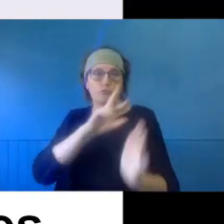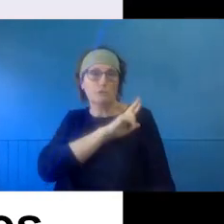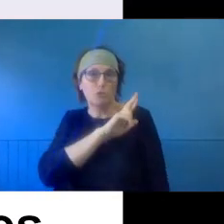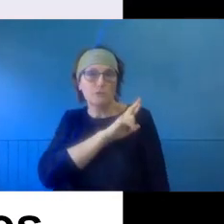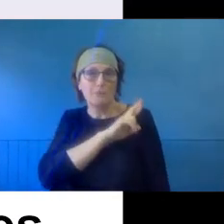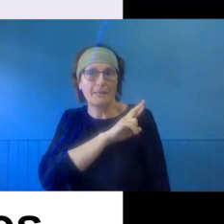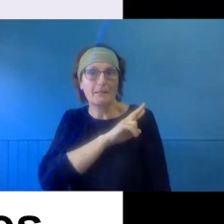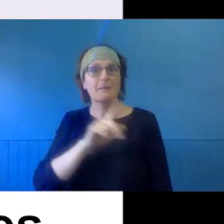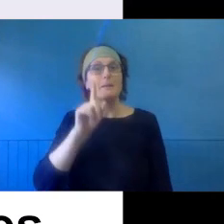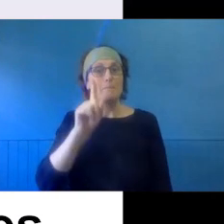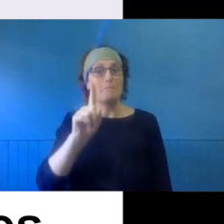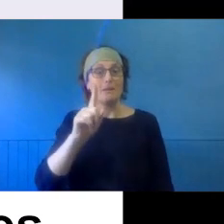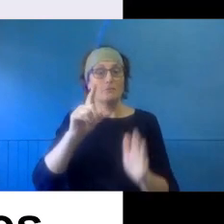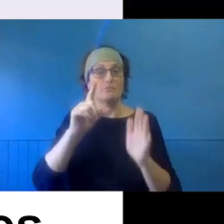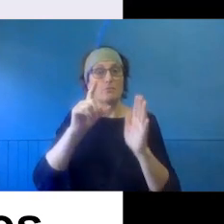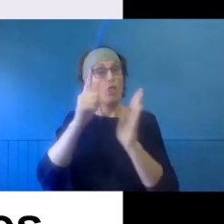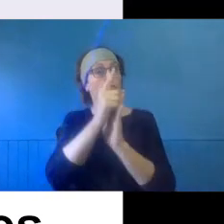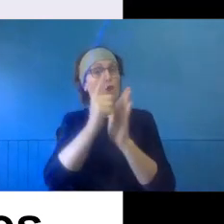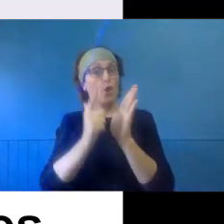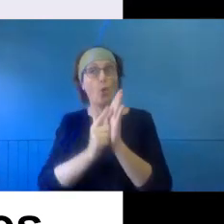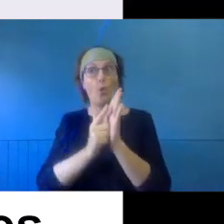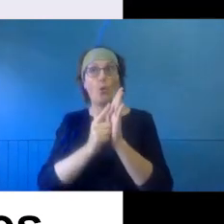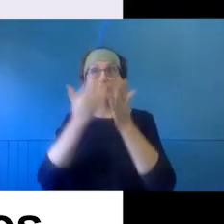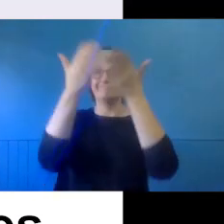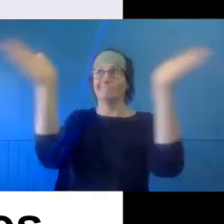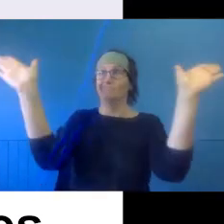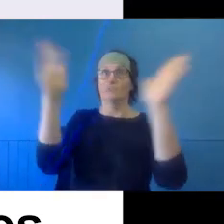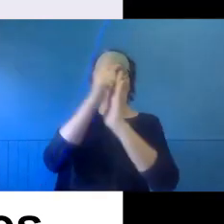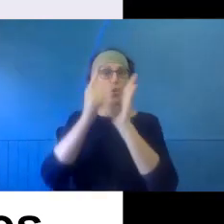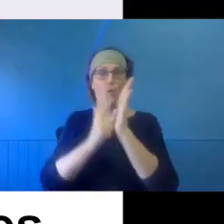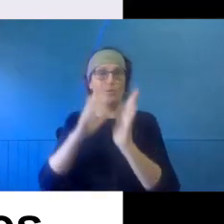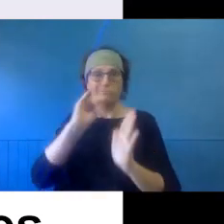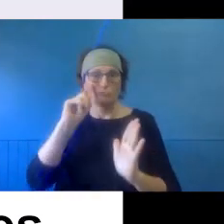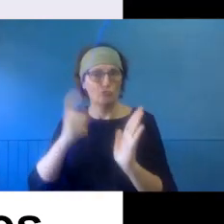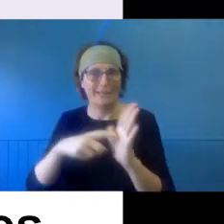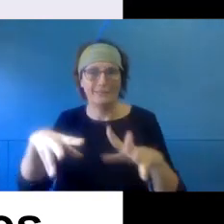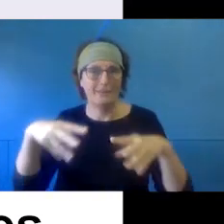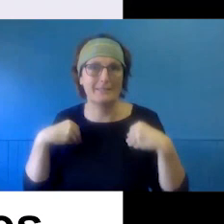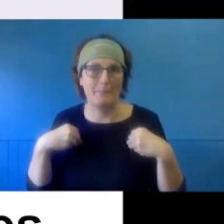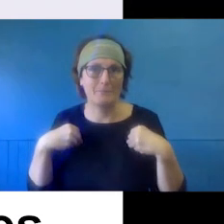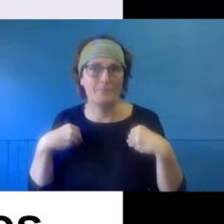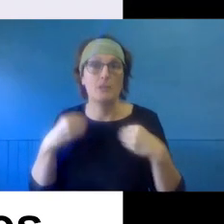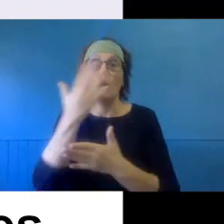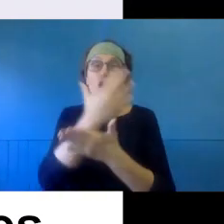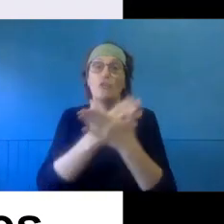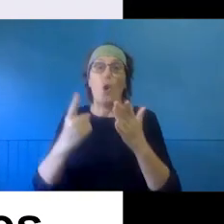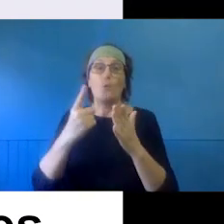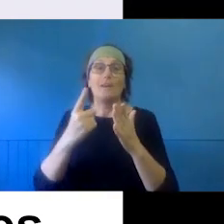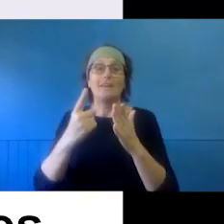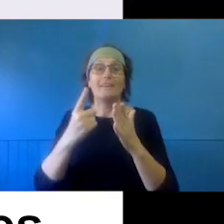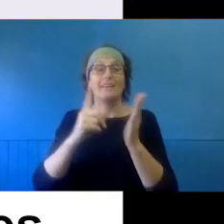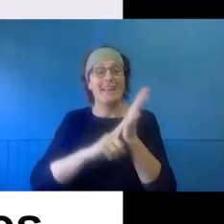conventional law doesn't recognise it. The only legal articulation of